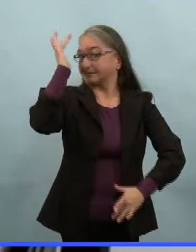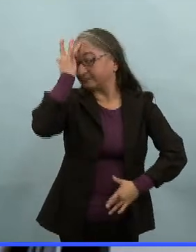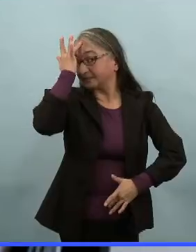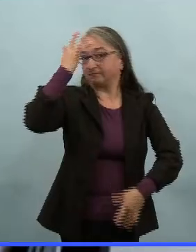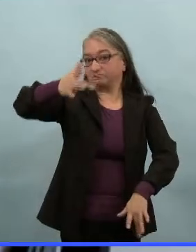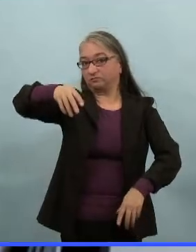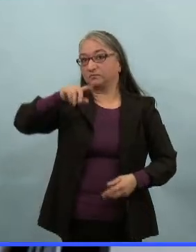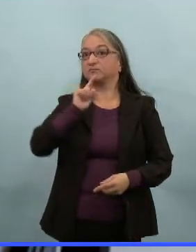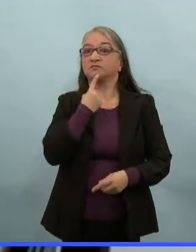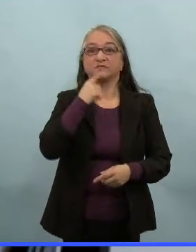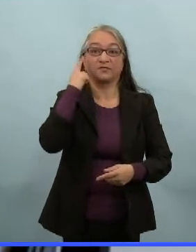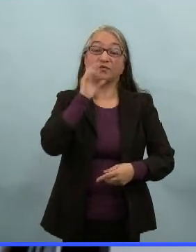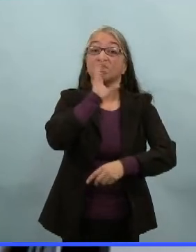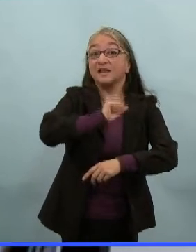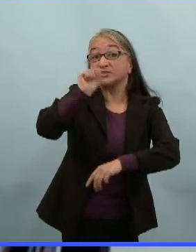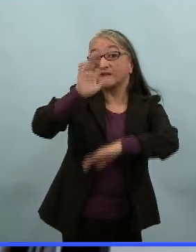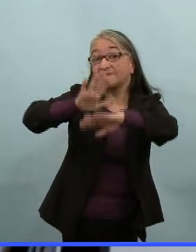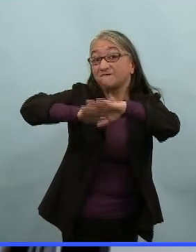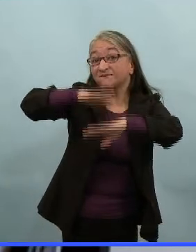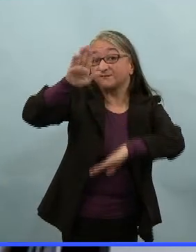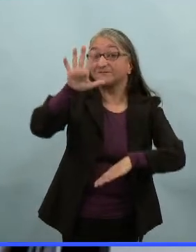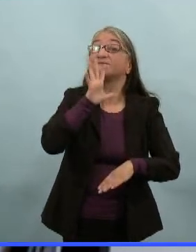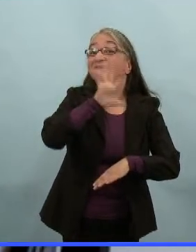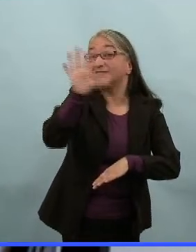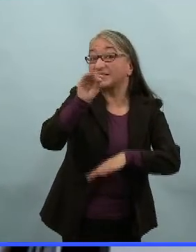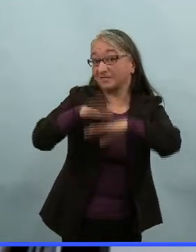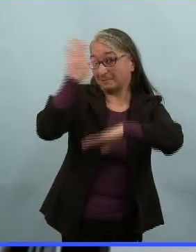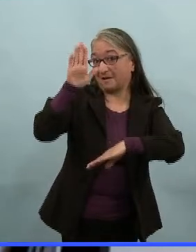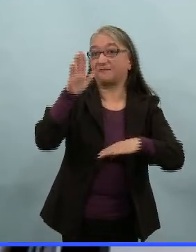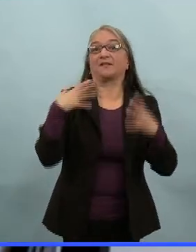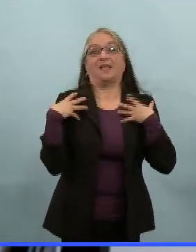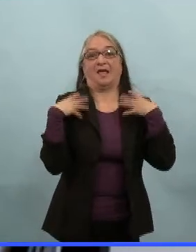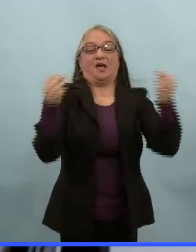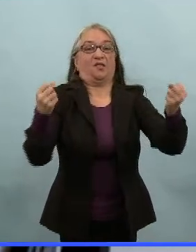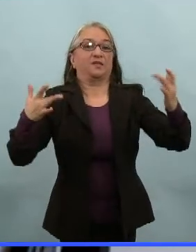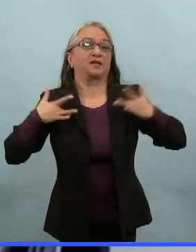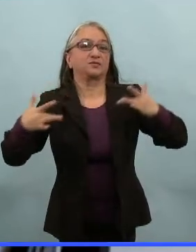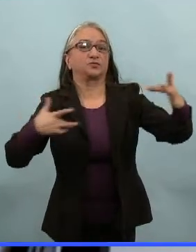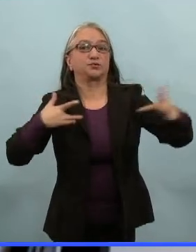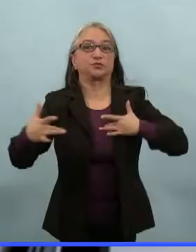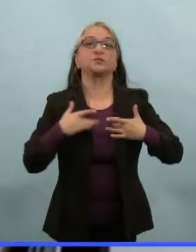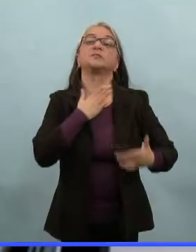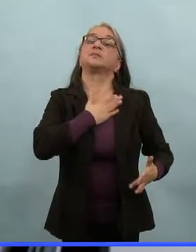conditions that put you at risk of severe outcomes please get your third dose as soon as possible we